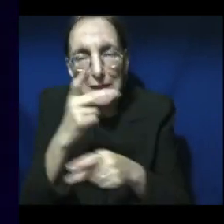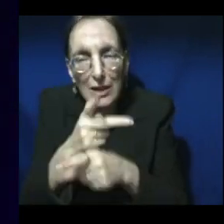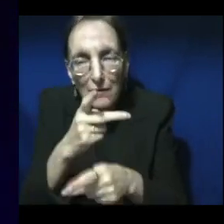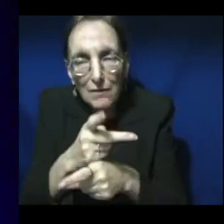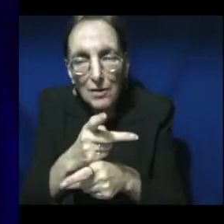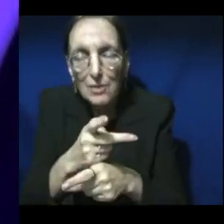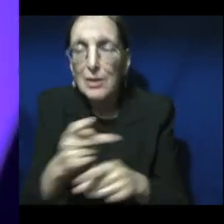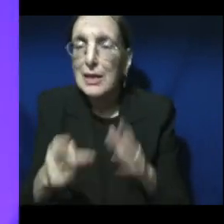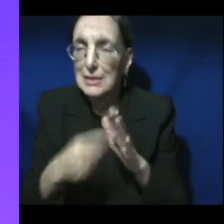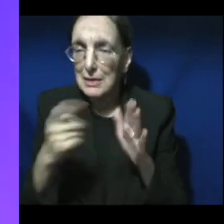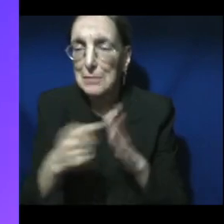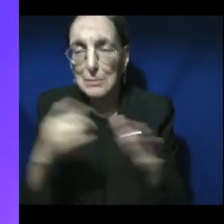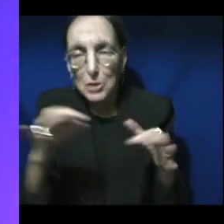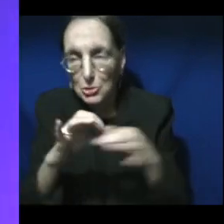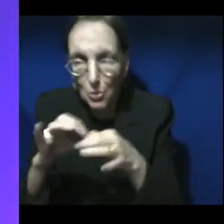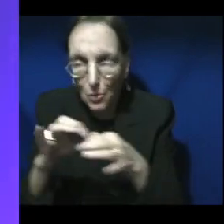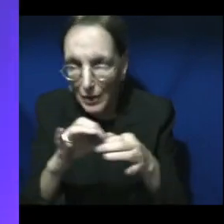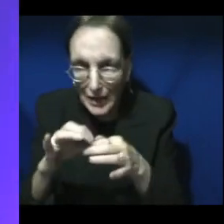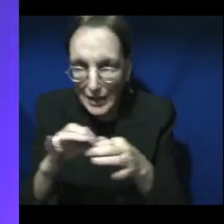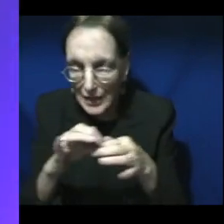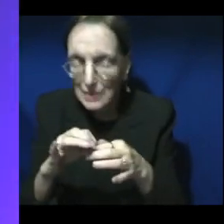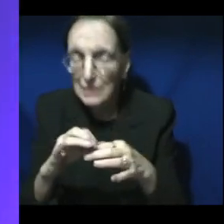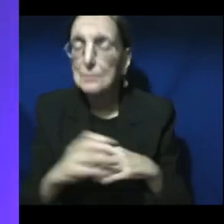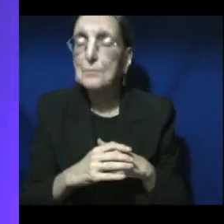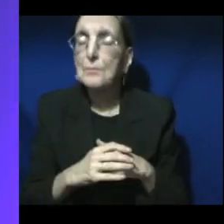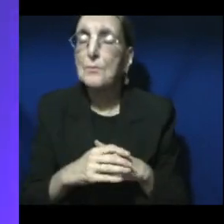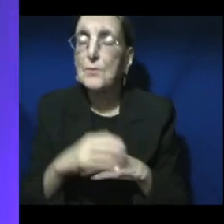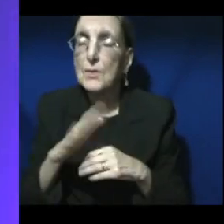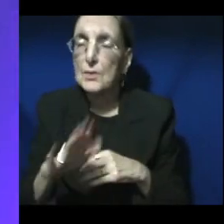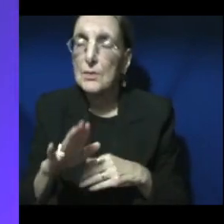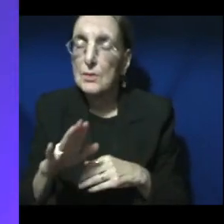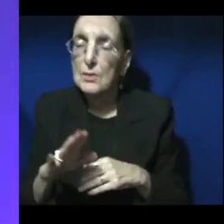right? So sometimes I get this question also from younger people, and say, “Hey, I’m younger,